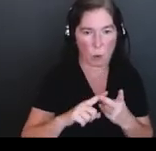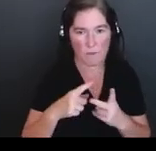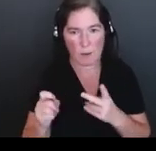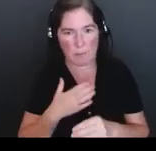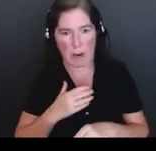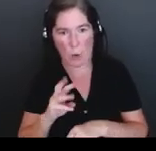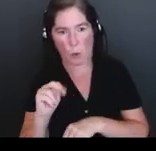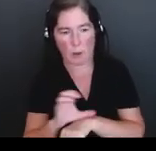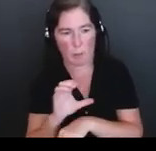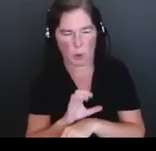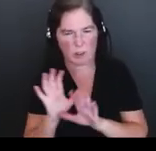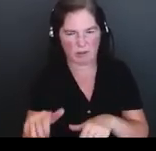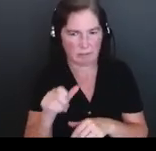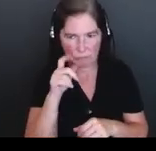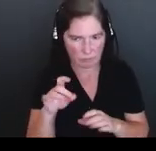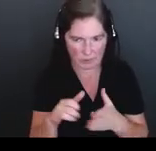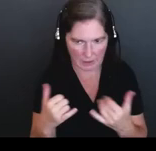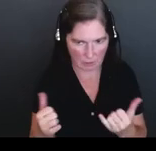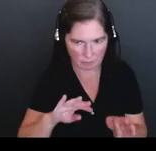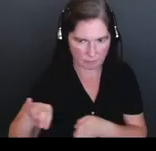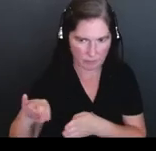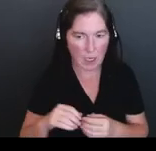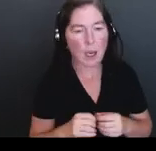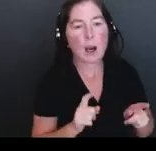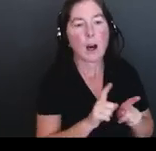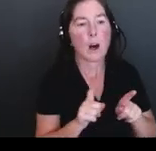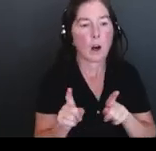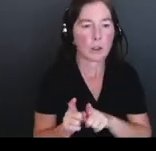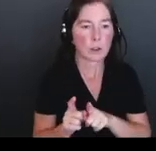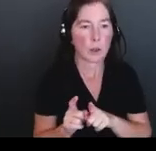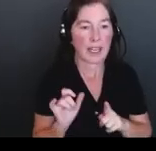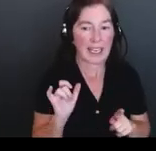week two quiz. At the right hand side there's also this little button that I can add an image. If I click that option, I can do an image search using Bing. I can find an image from my One Drive,